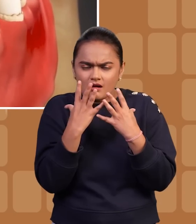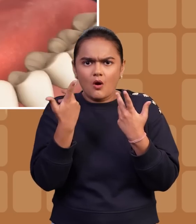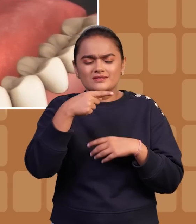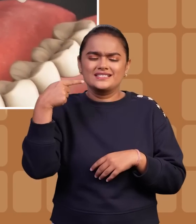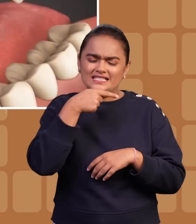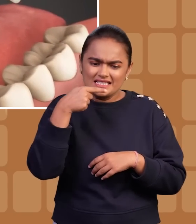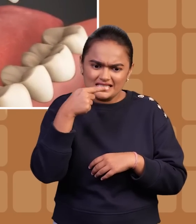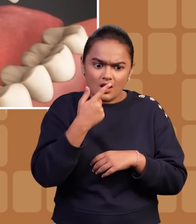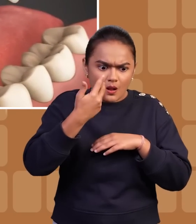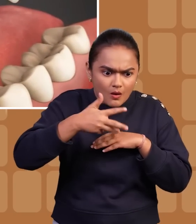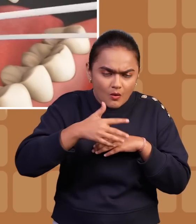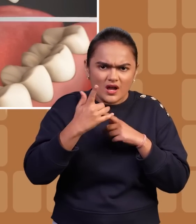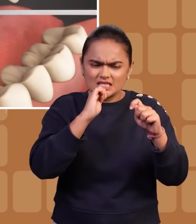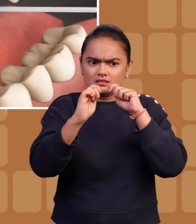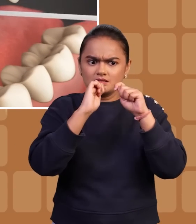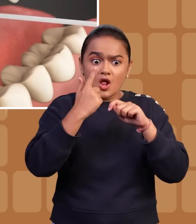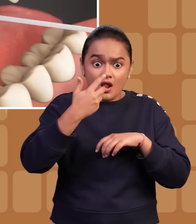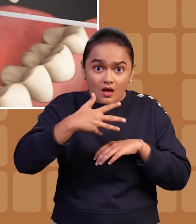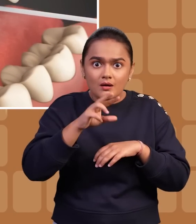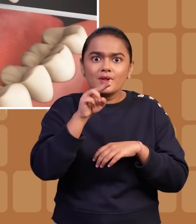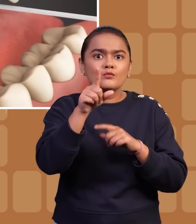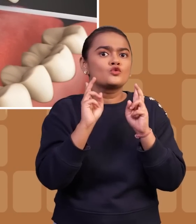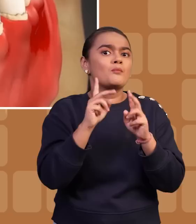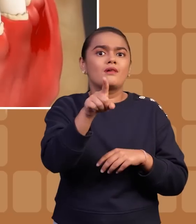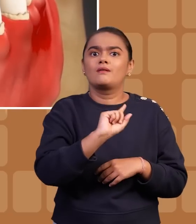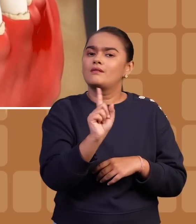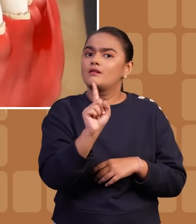or if you notice bleeding during brushing and flossing, it's not normal.